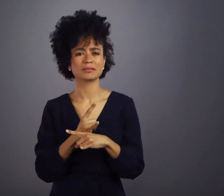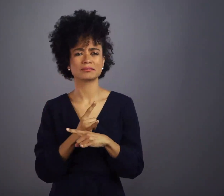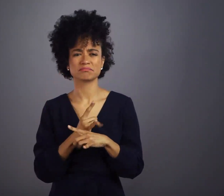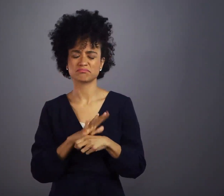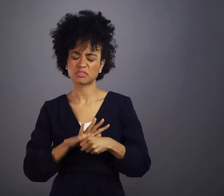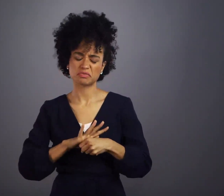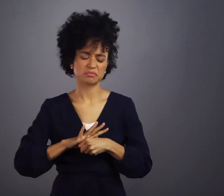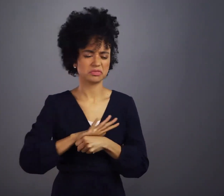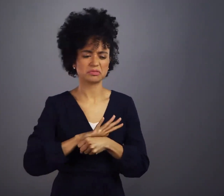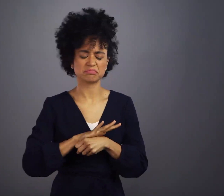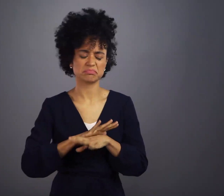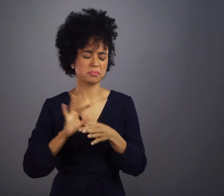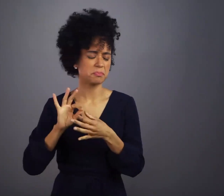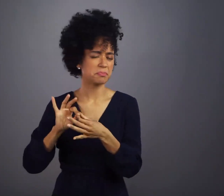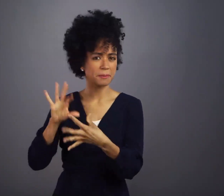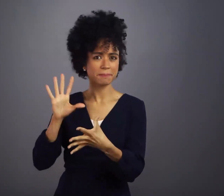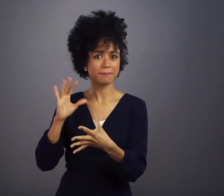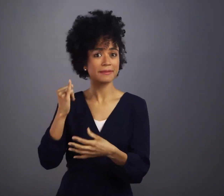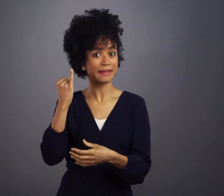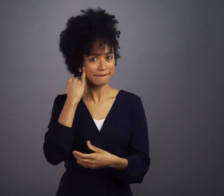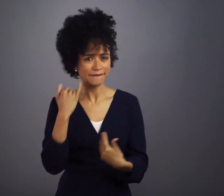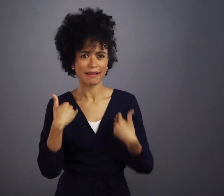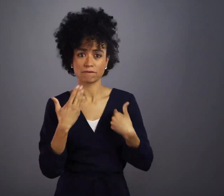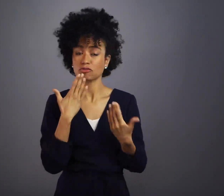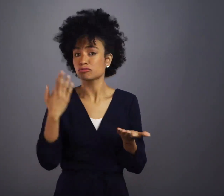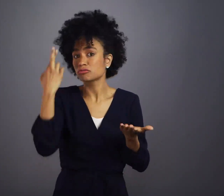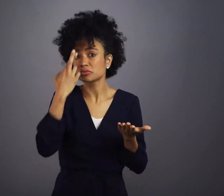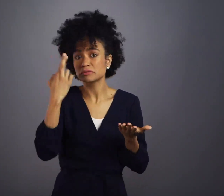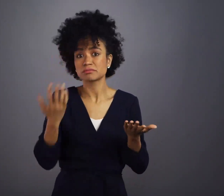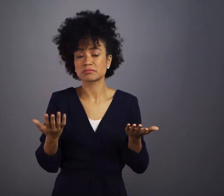They can take it or leave it alone.